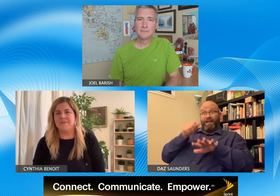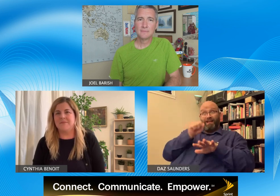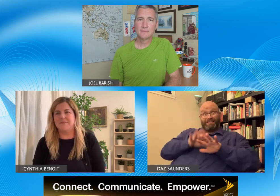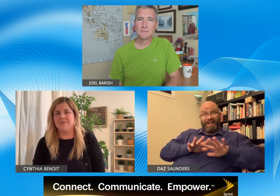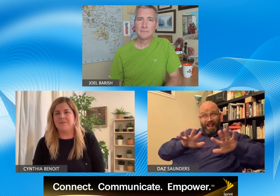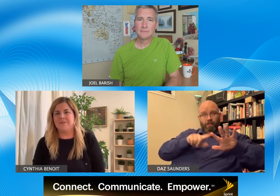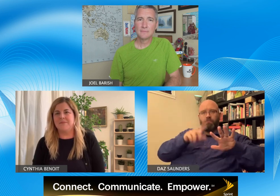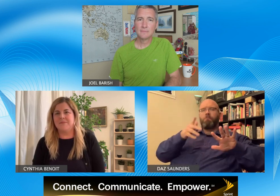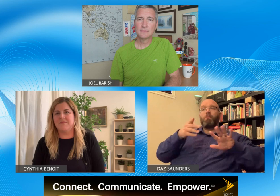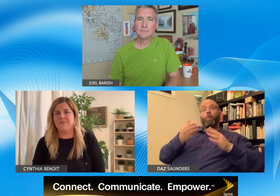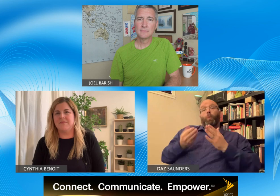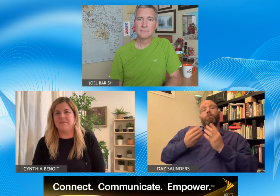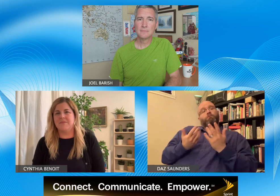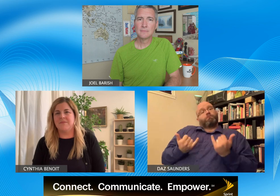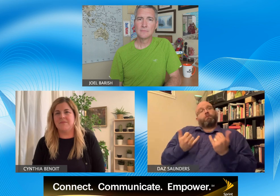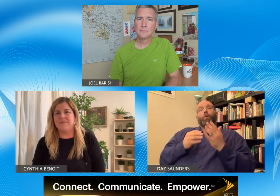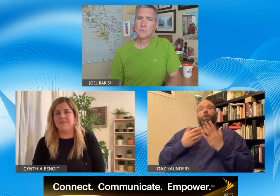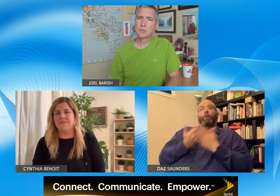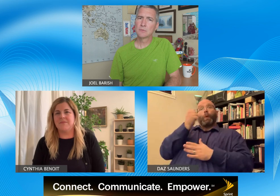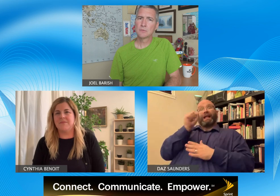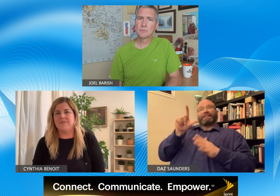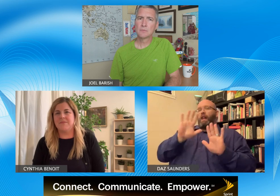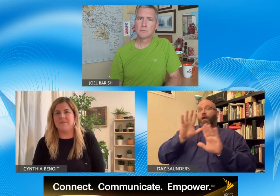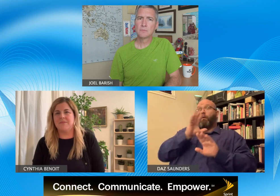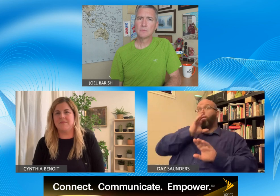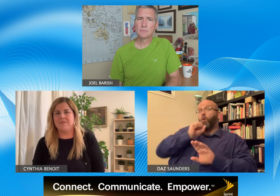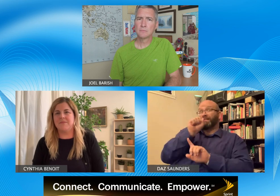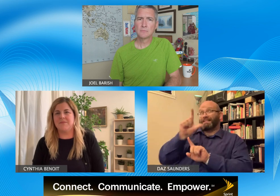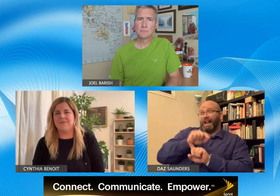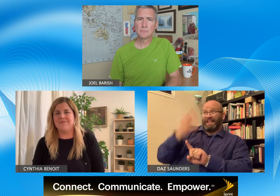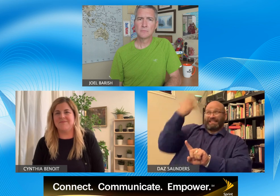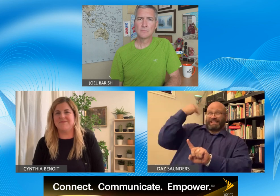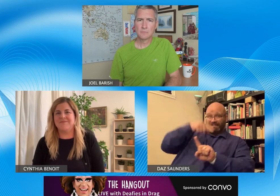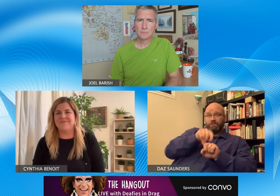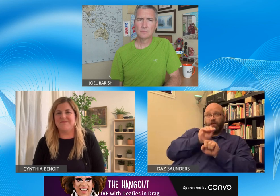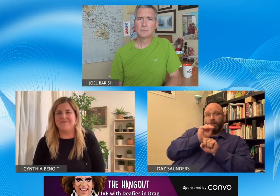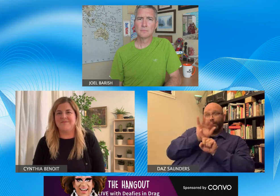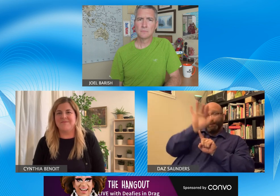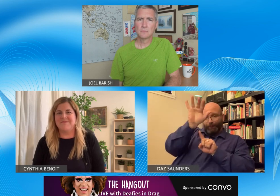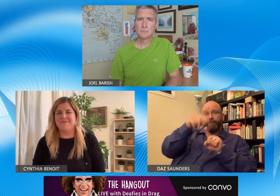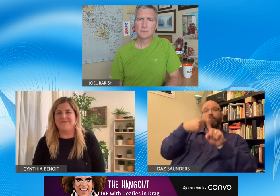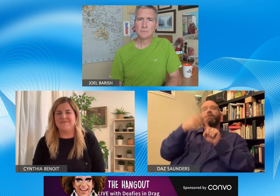While ASL expanded, not the modern ASL as we know it, but the “old ASL” the original version that is.